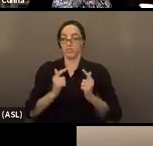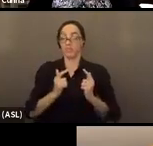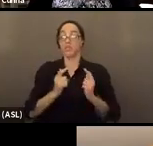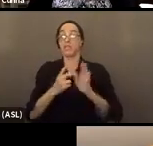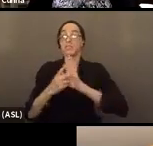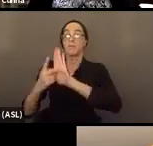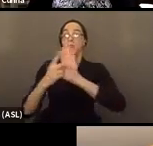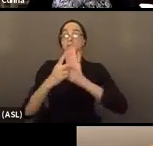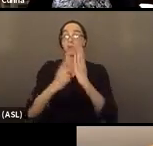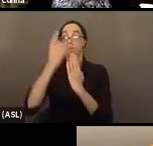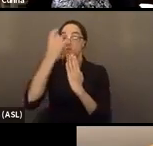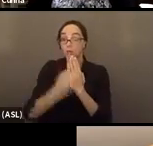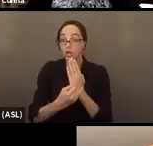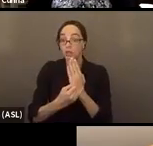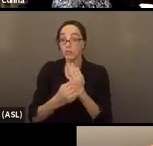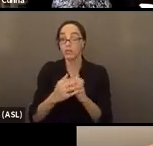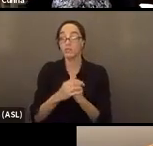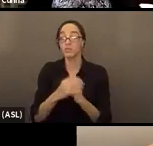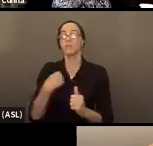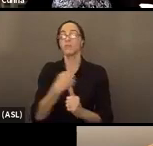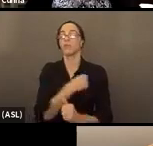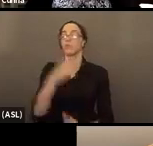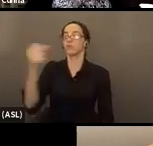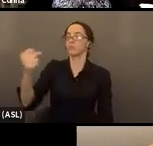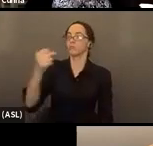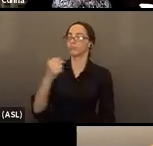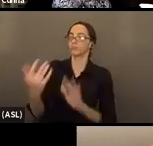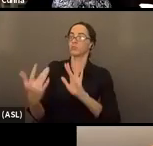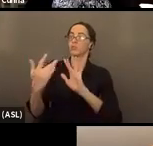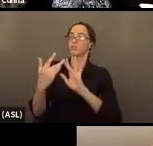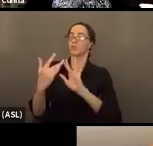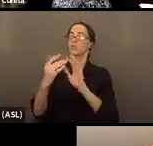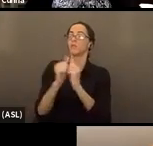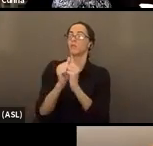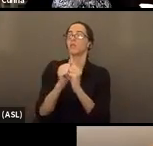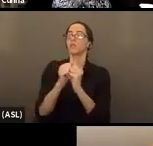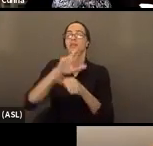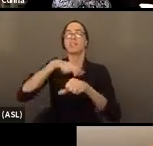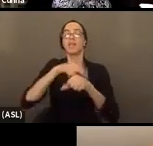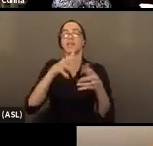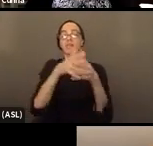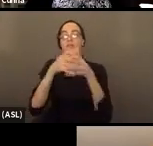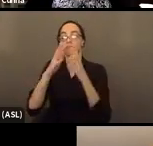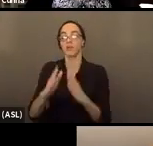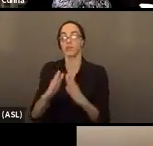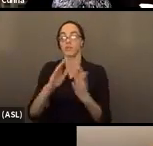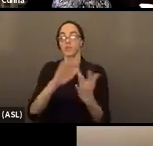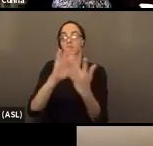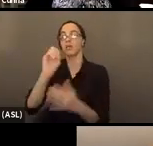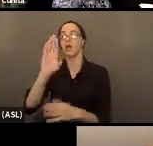american outreach worker that has been a liaison with us in the tribal community we have a calfresh